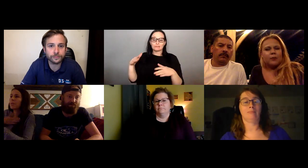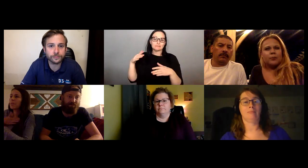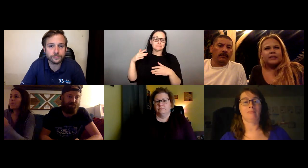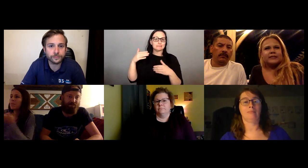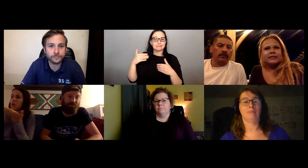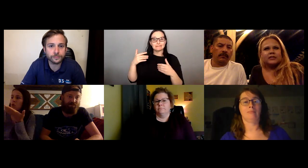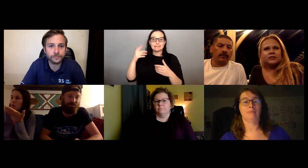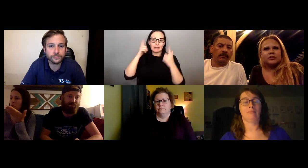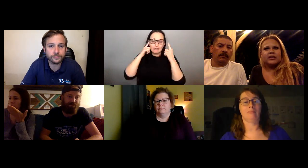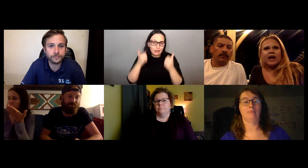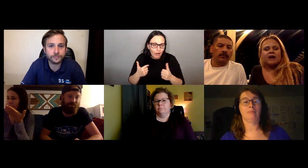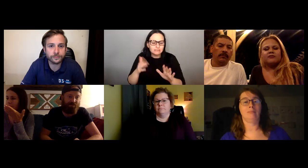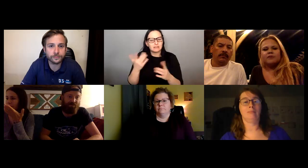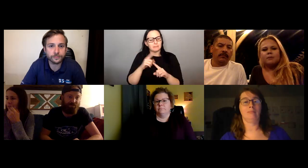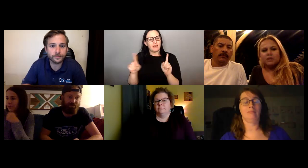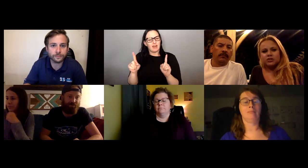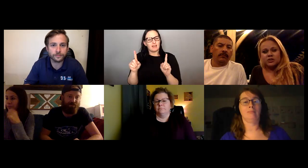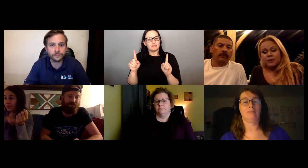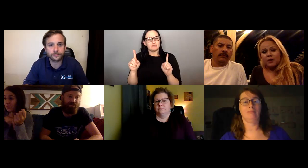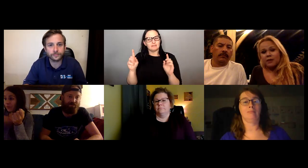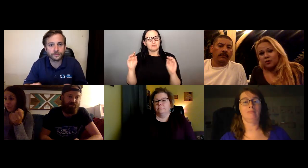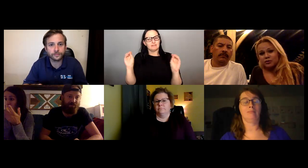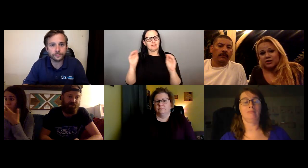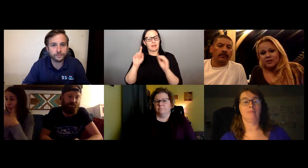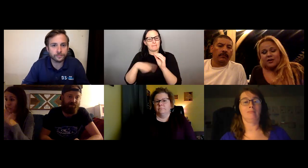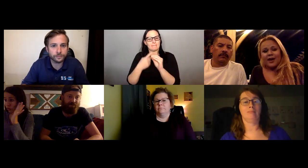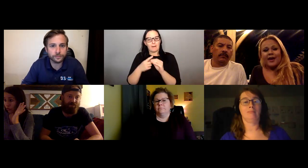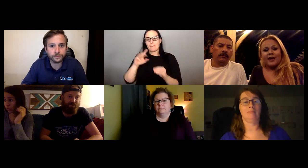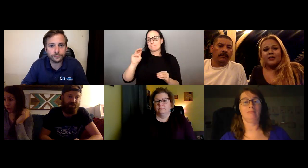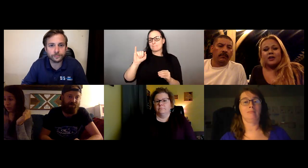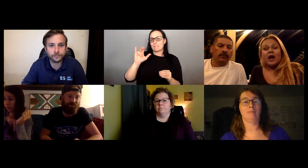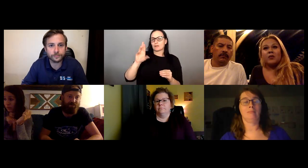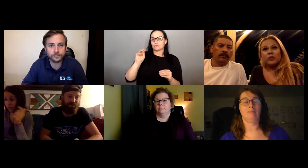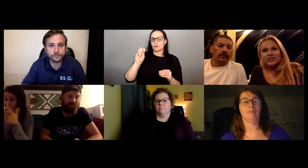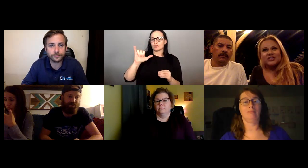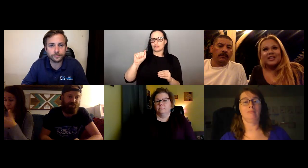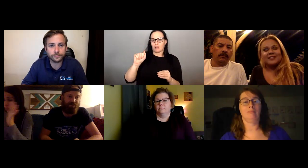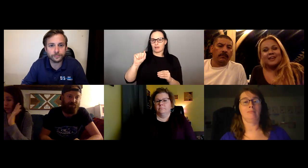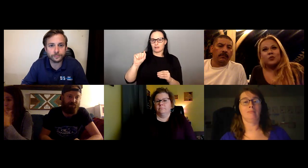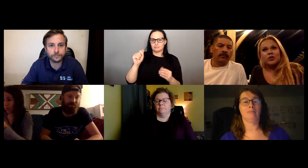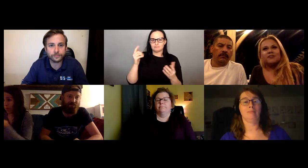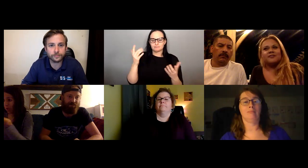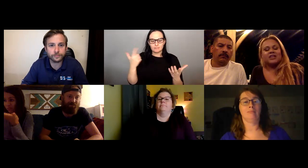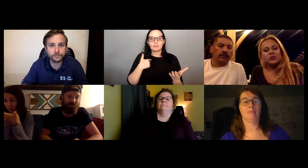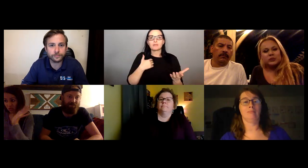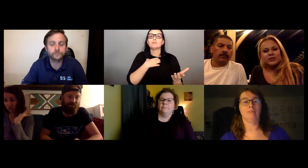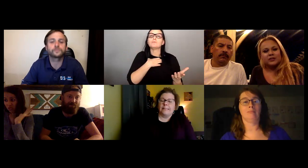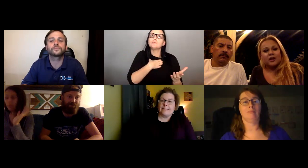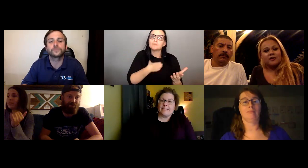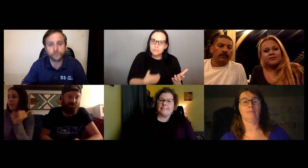but it didn't really have much about microtia and i wish that they would have included